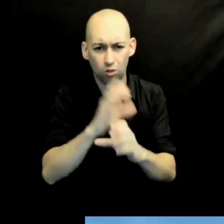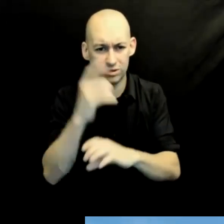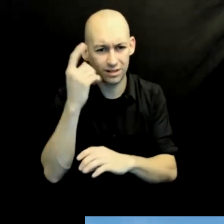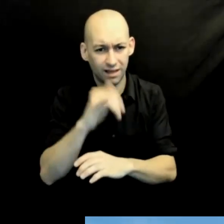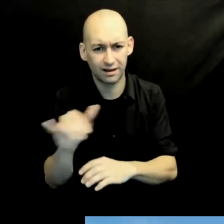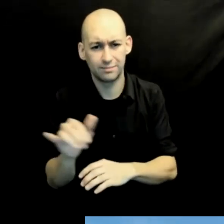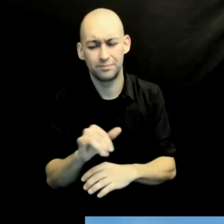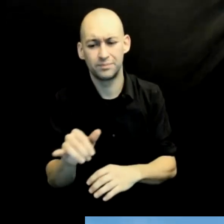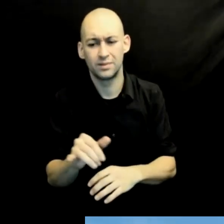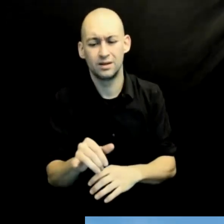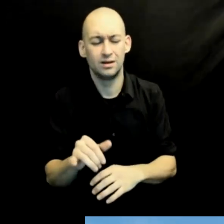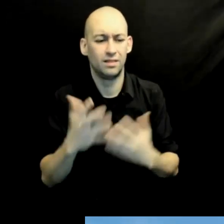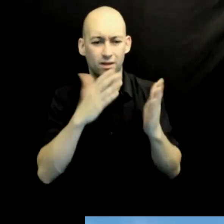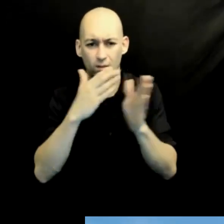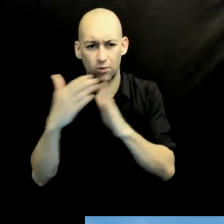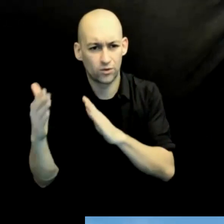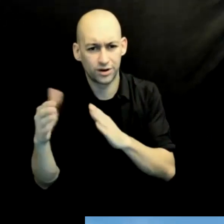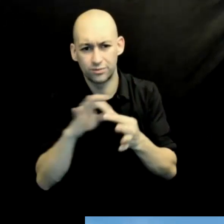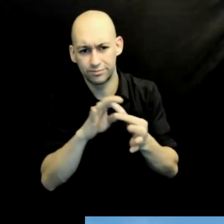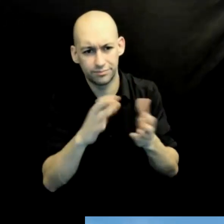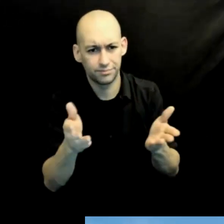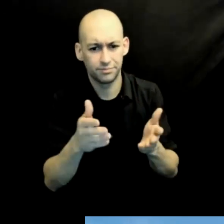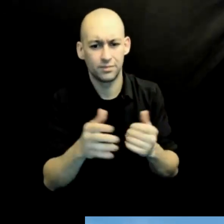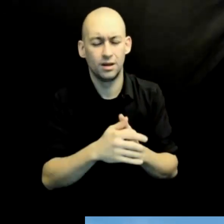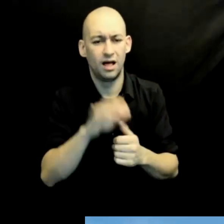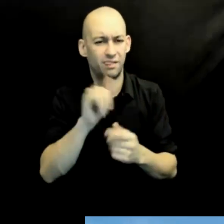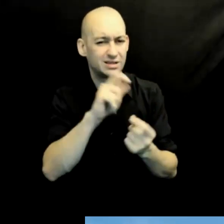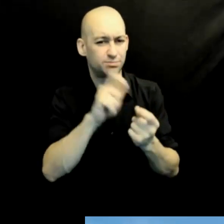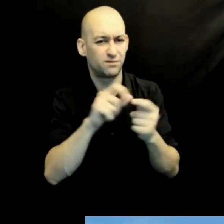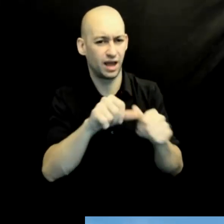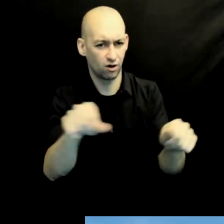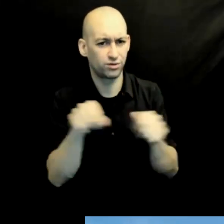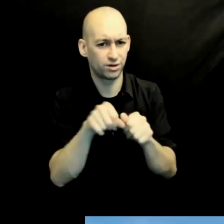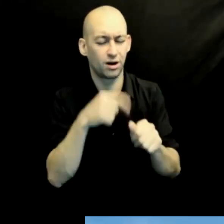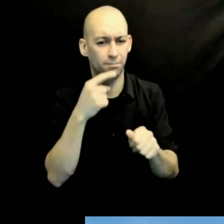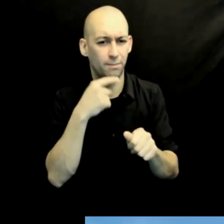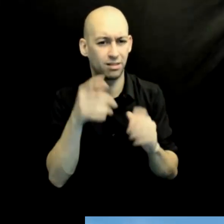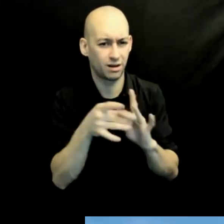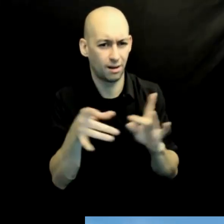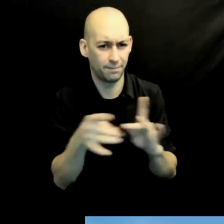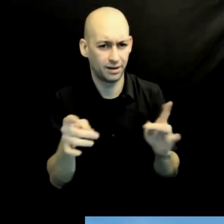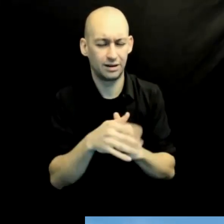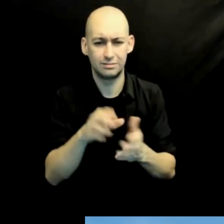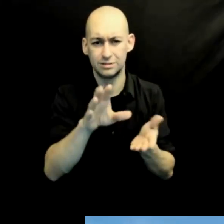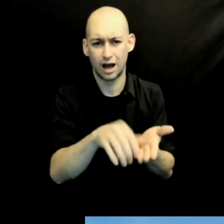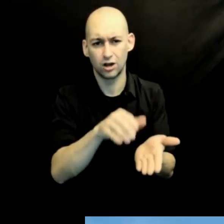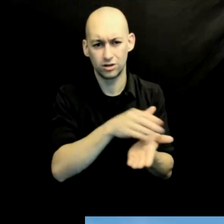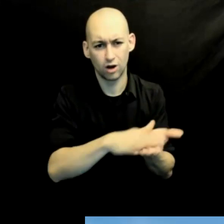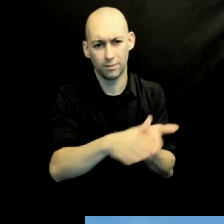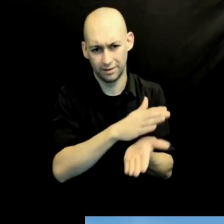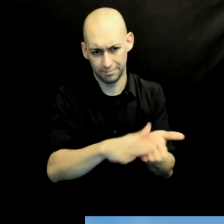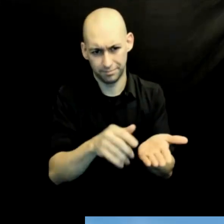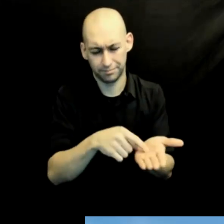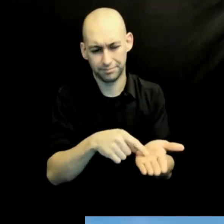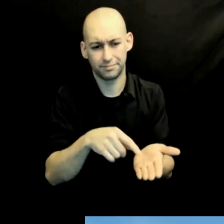go in that particular area of the public comment document? Yeah, I think that's the right place for